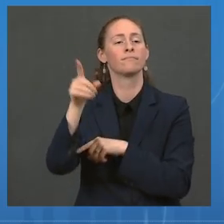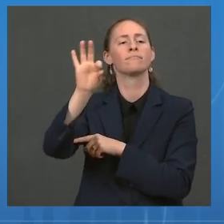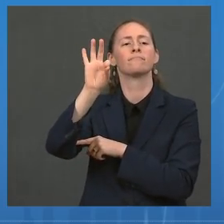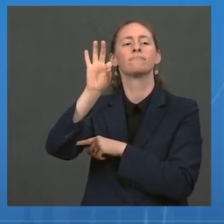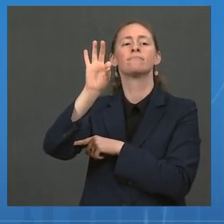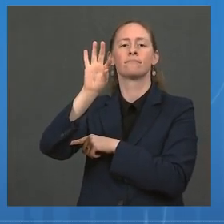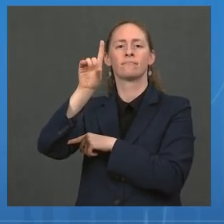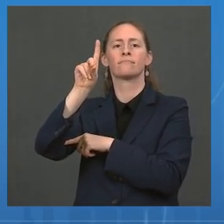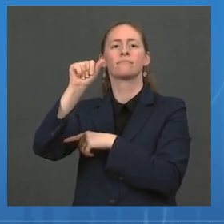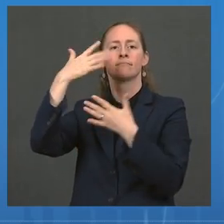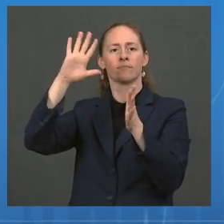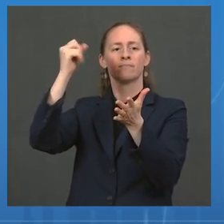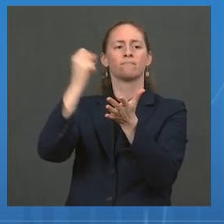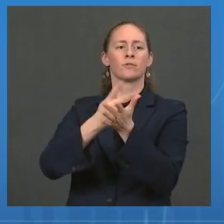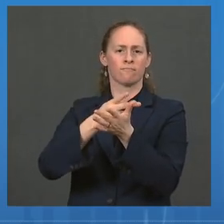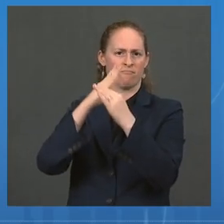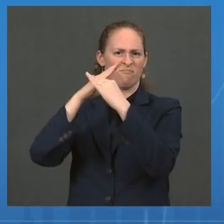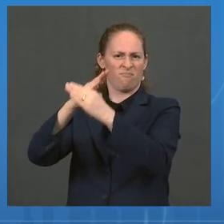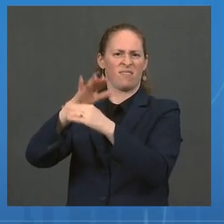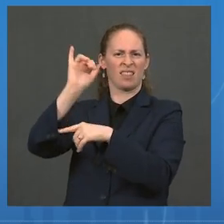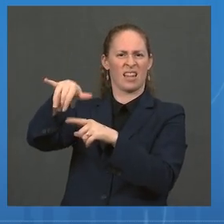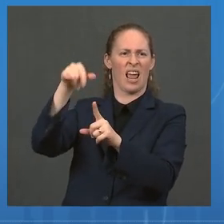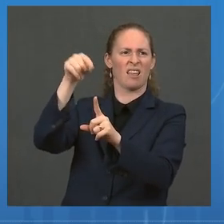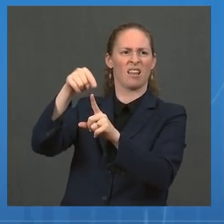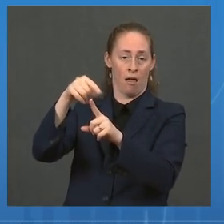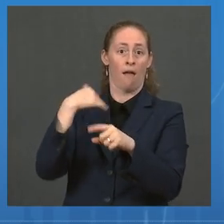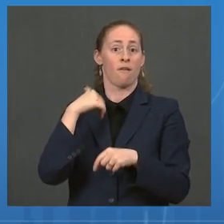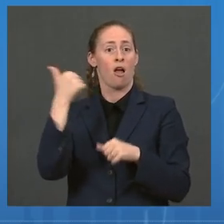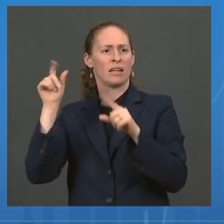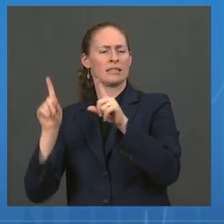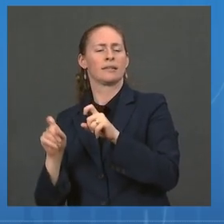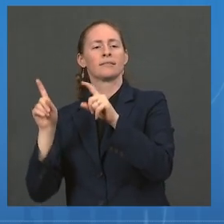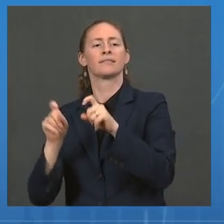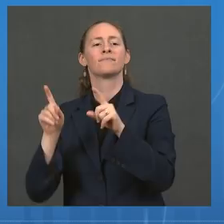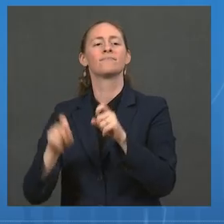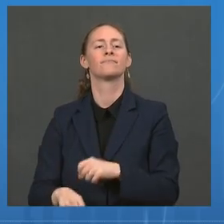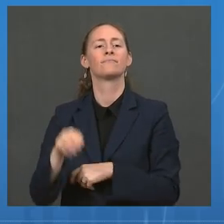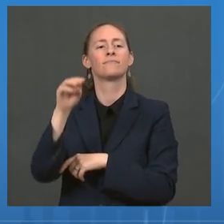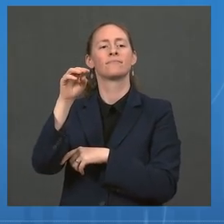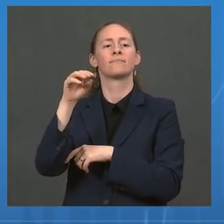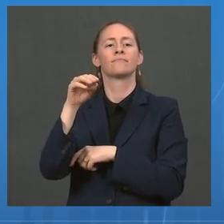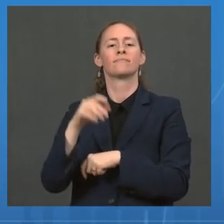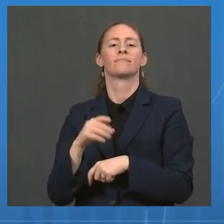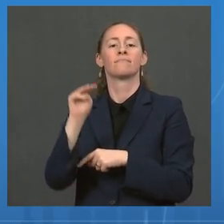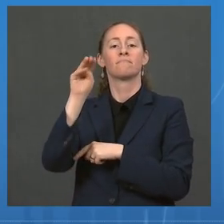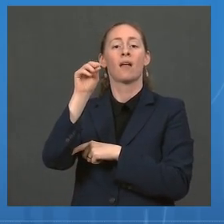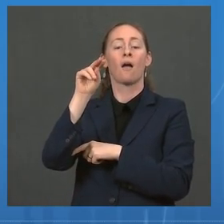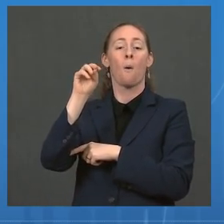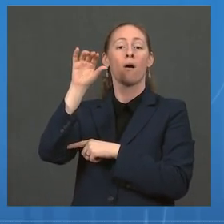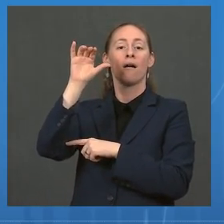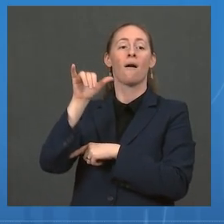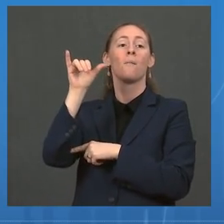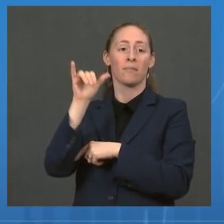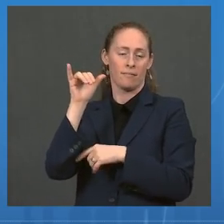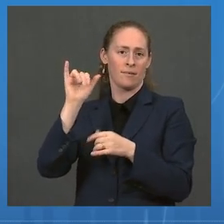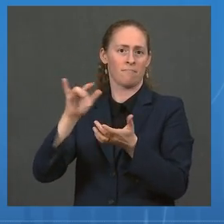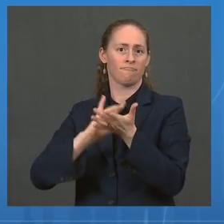which I'll get to in a moment. Monoclonal antibodies have been very successful and are much more readily used right now